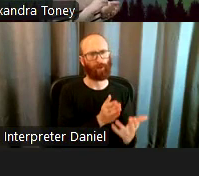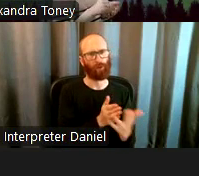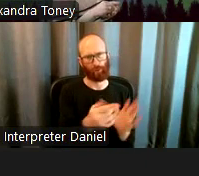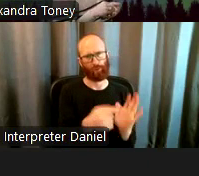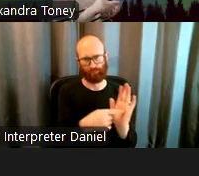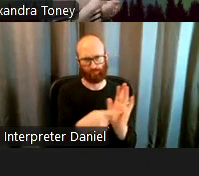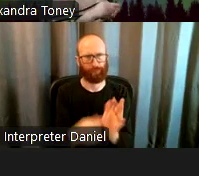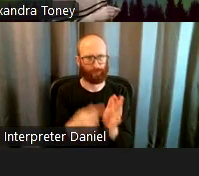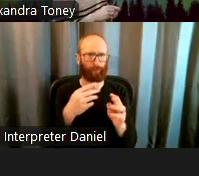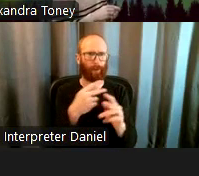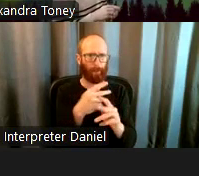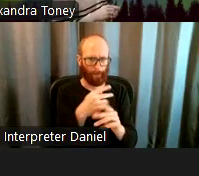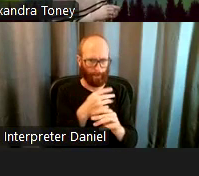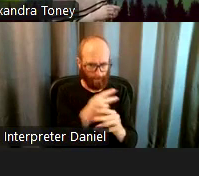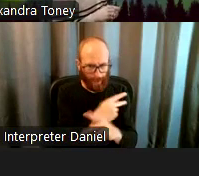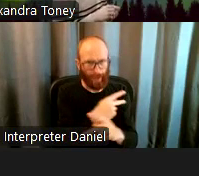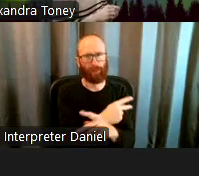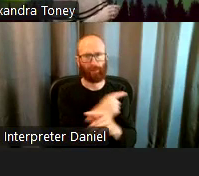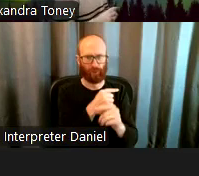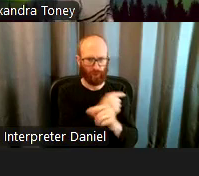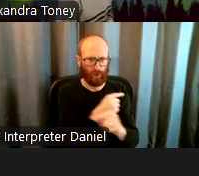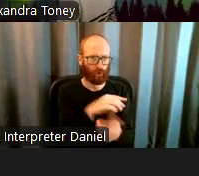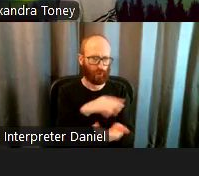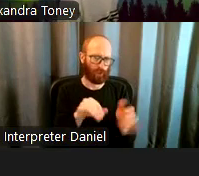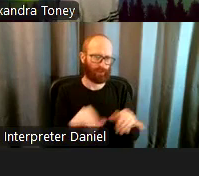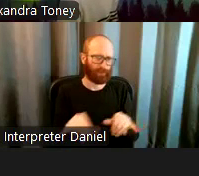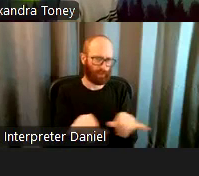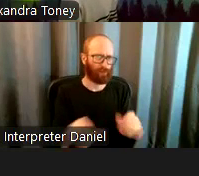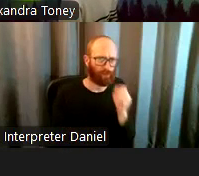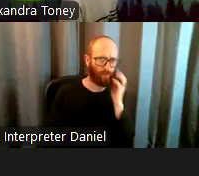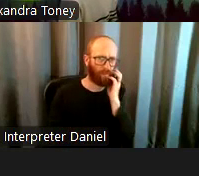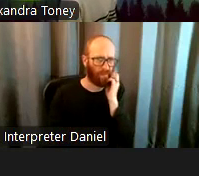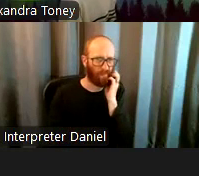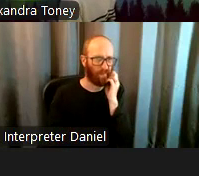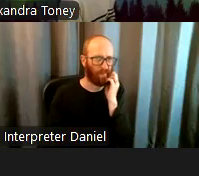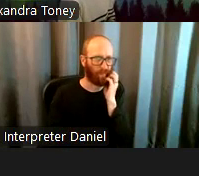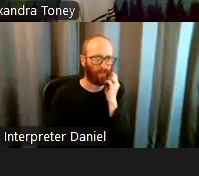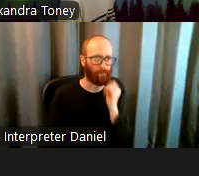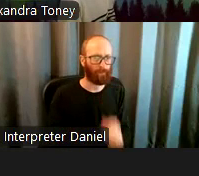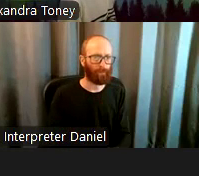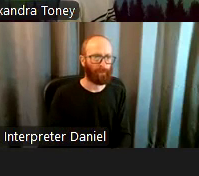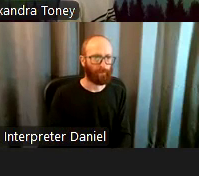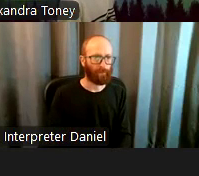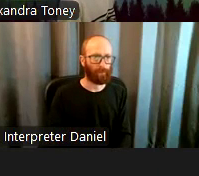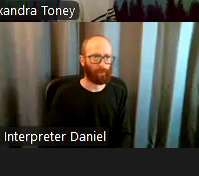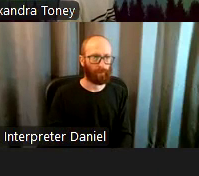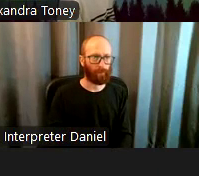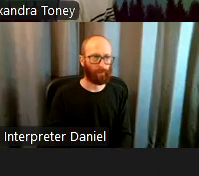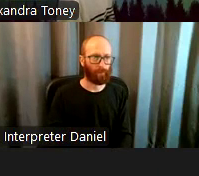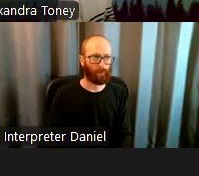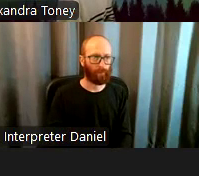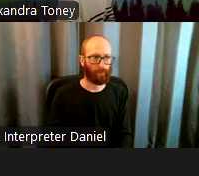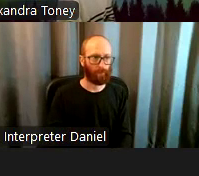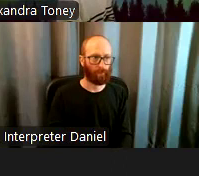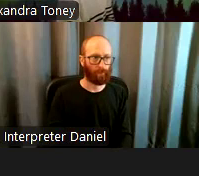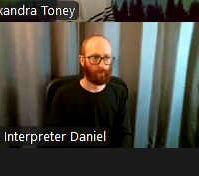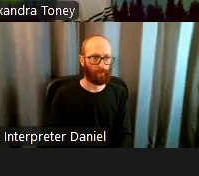of geometry like learning standards.